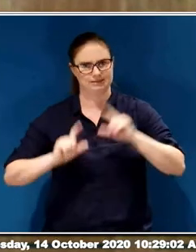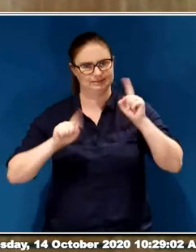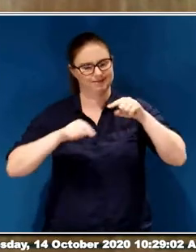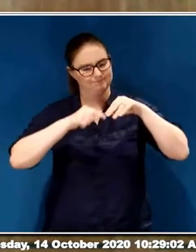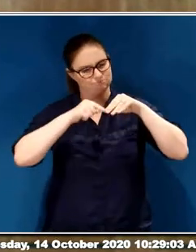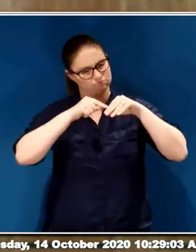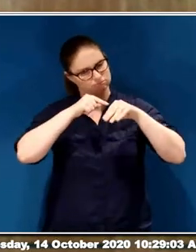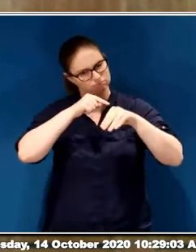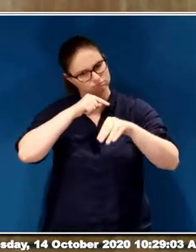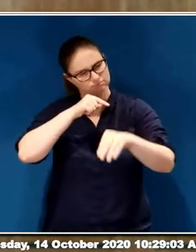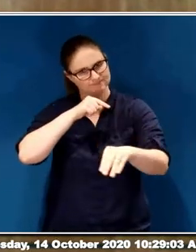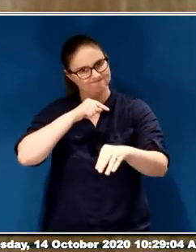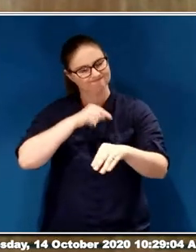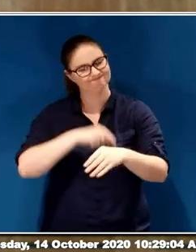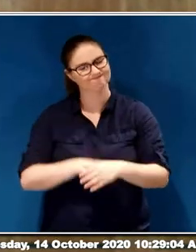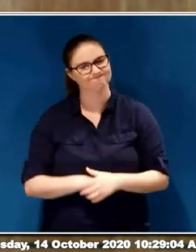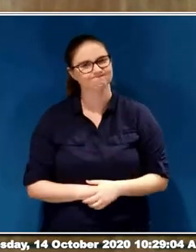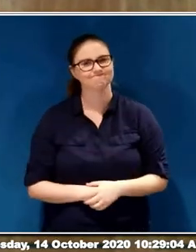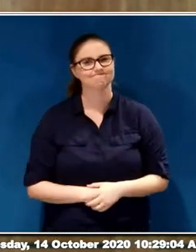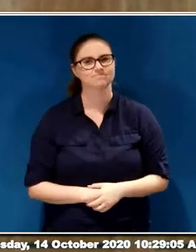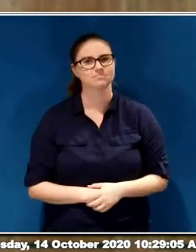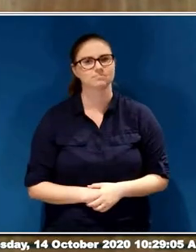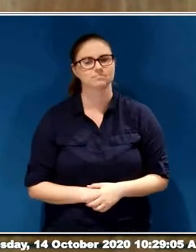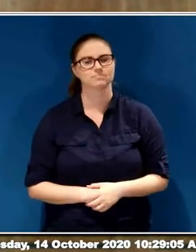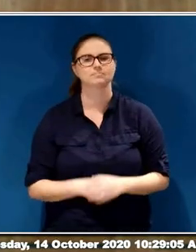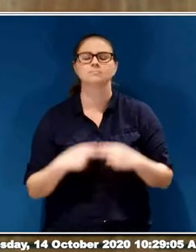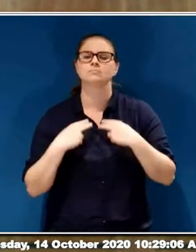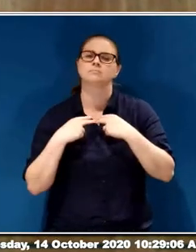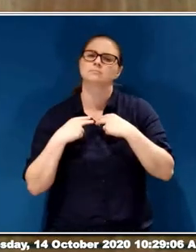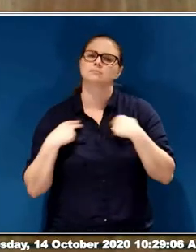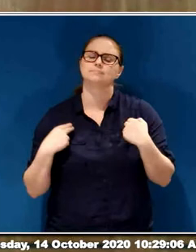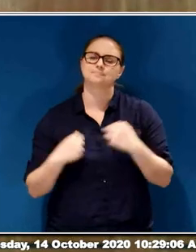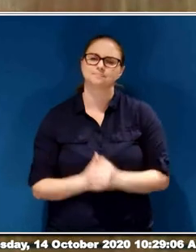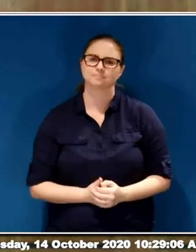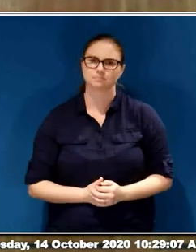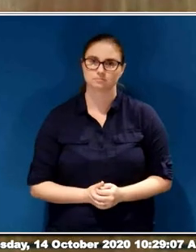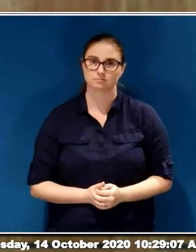And did you raise any concern with the school about, for example,